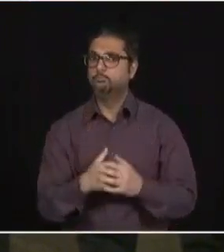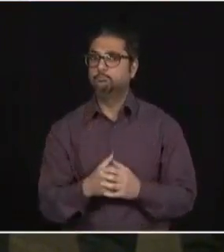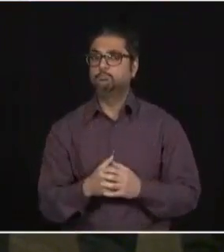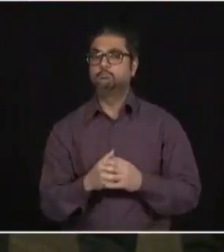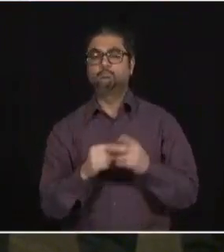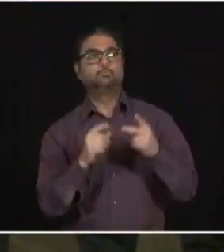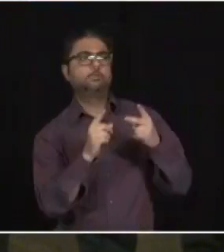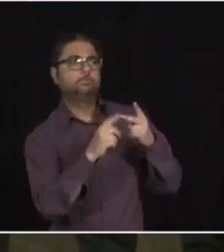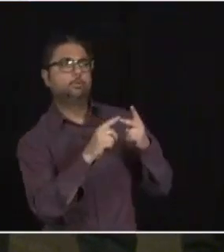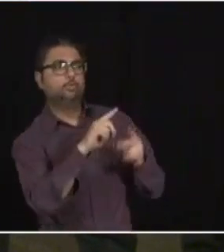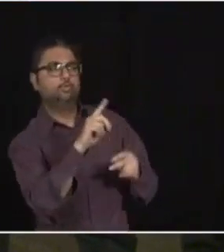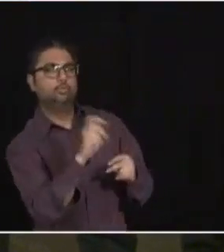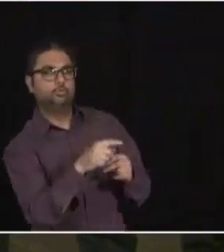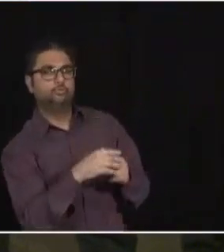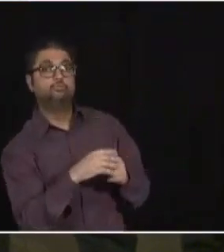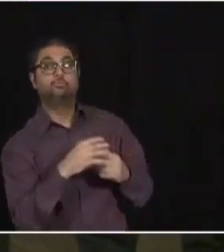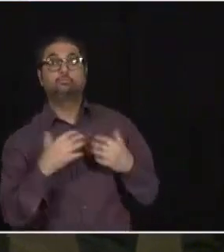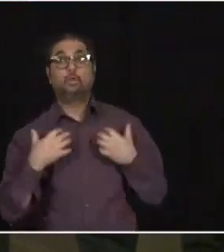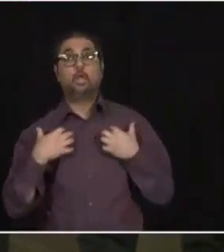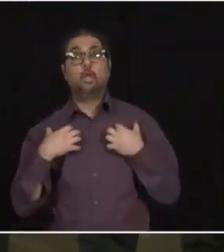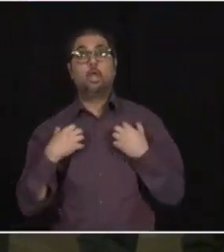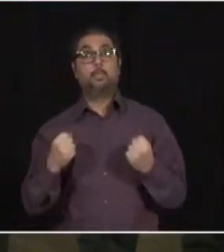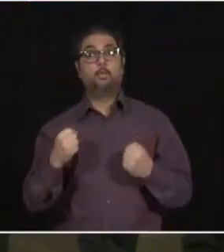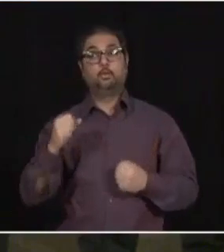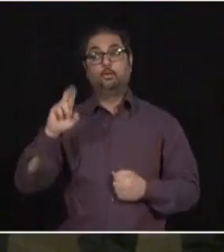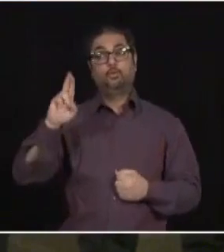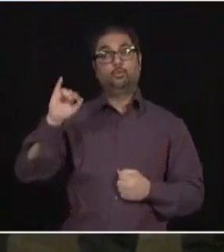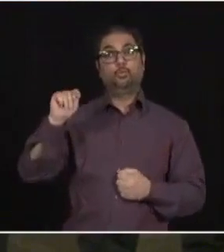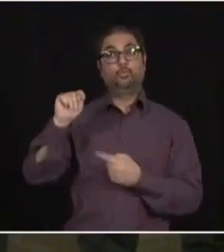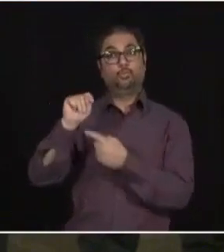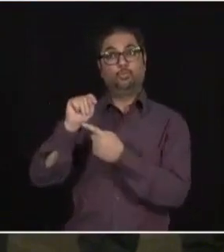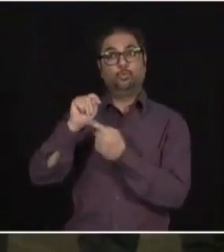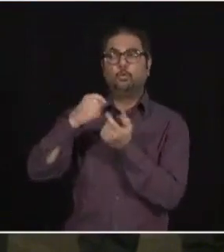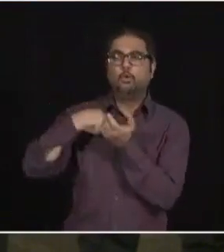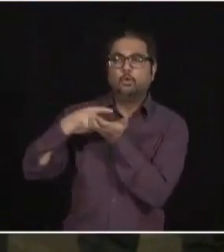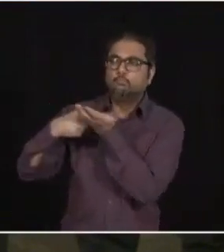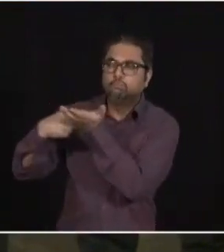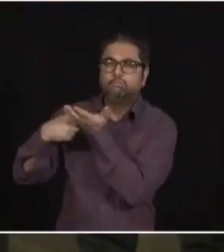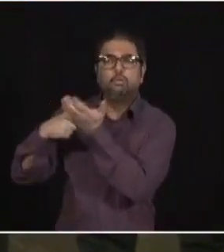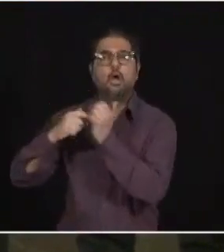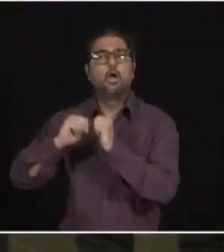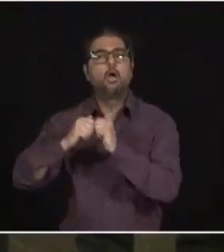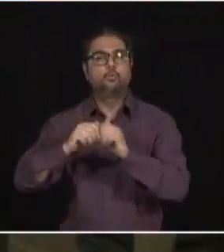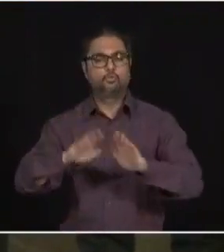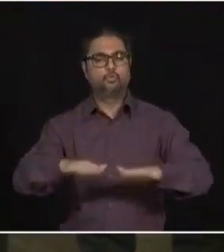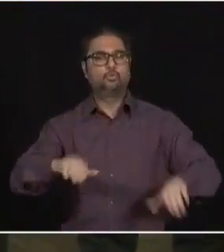COVID-19 too. This is a follow-up. Are you working with health units at the